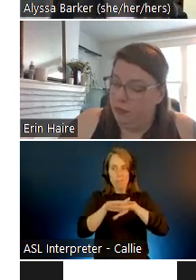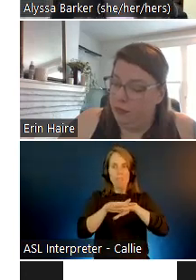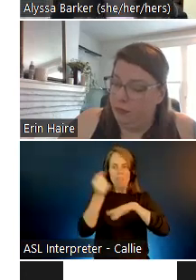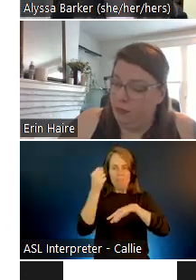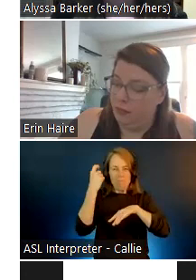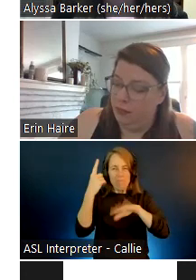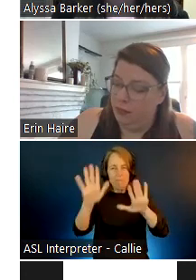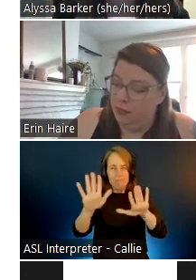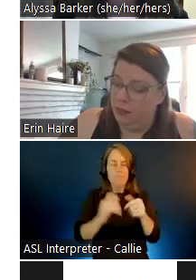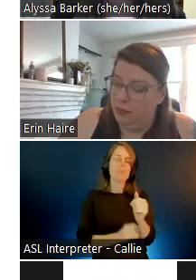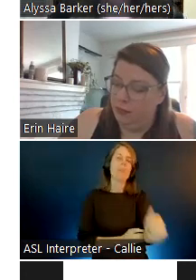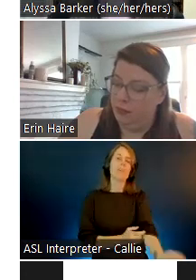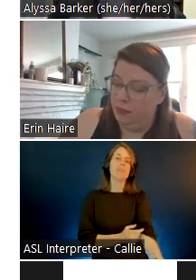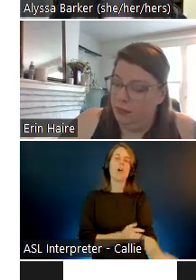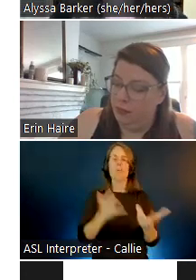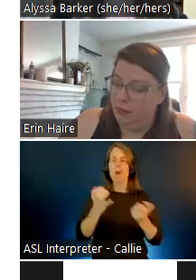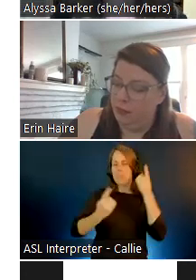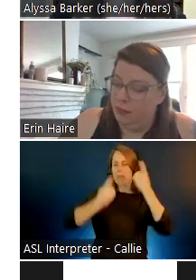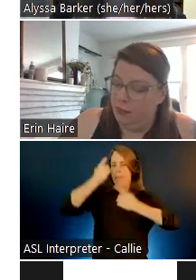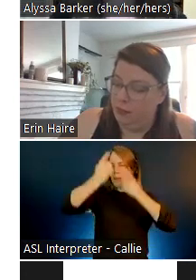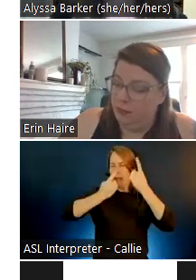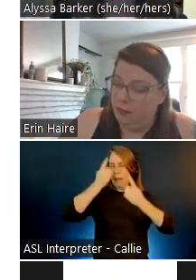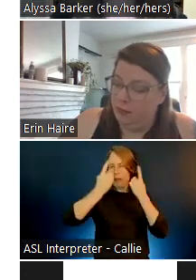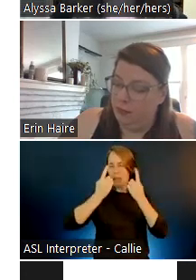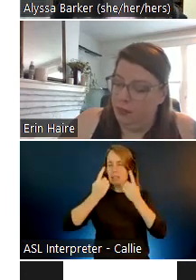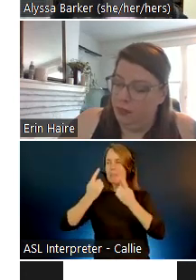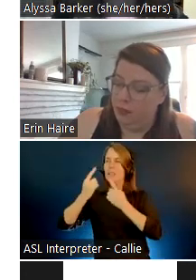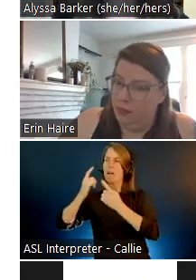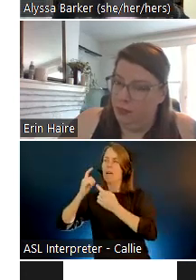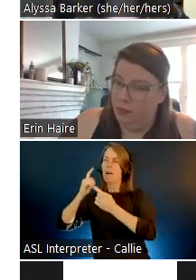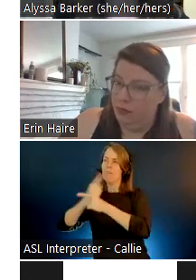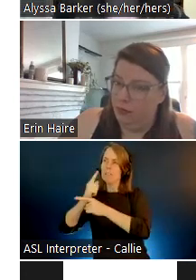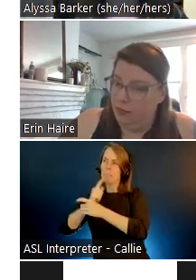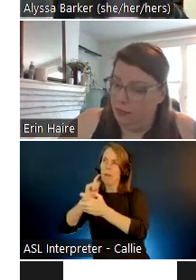there's a reasonable accommodation or a reasonable modification and it's that can